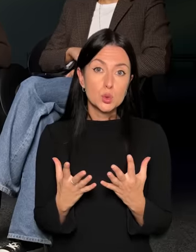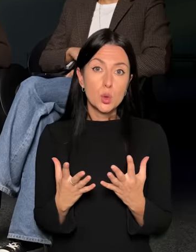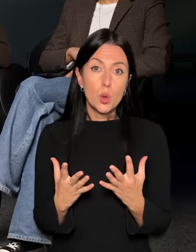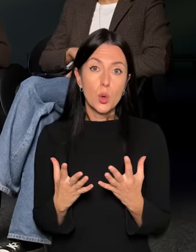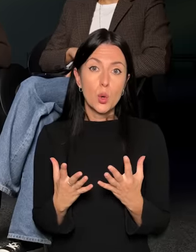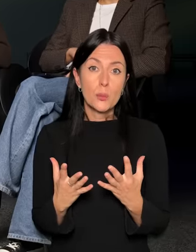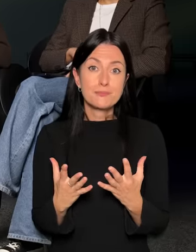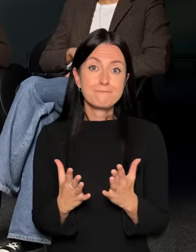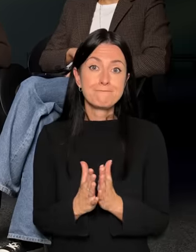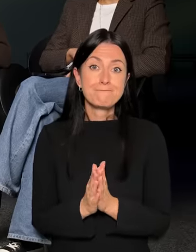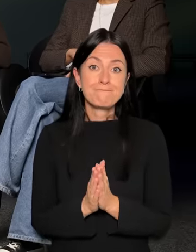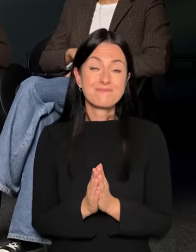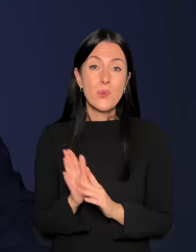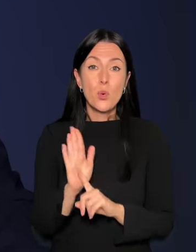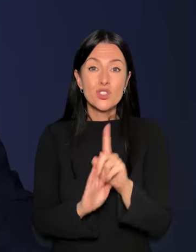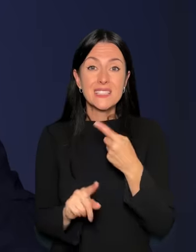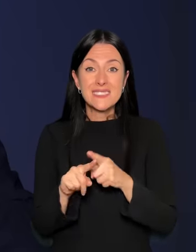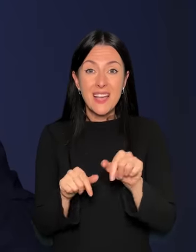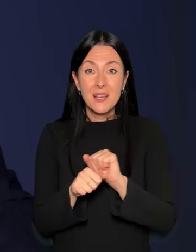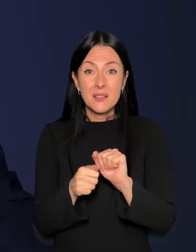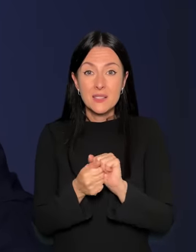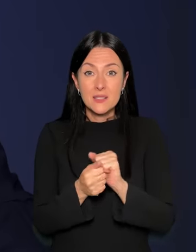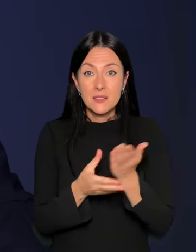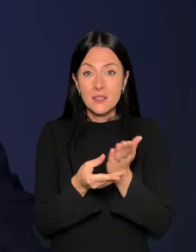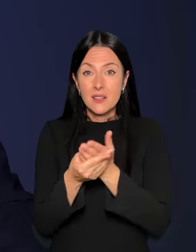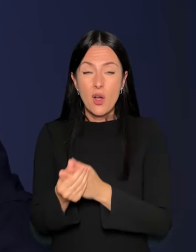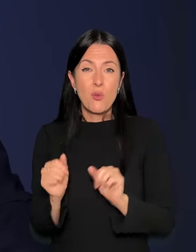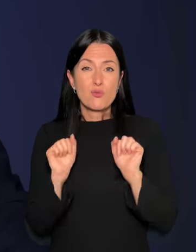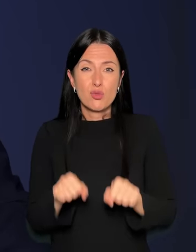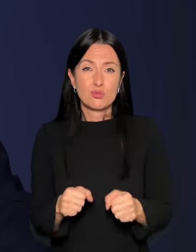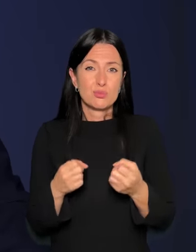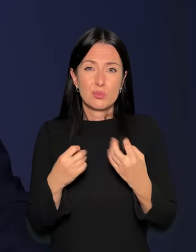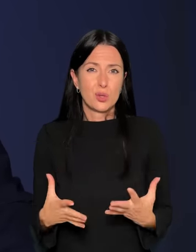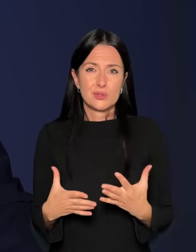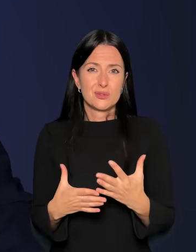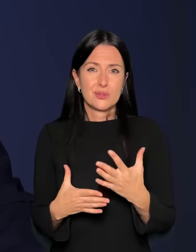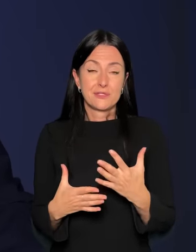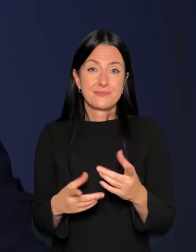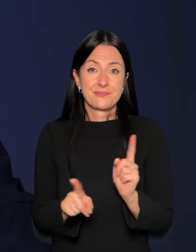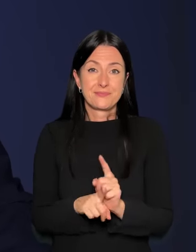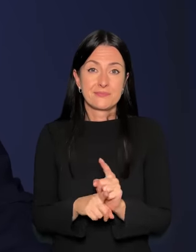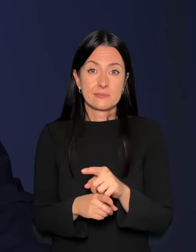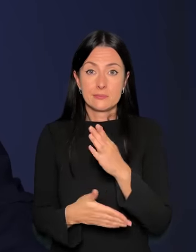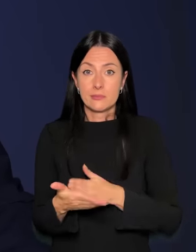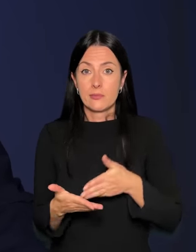Starting with these papers, you can just cancel, eliminate all their actions, for example,